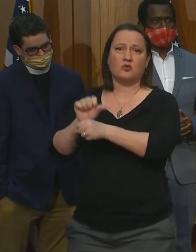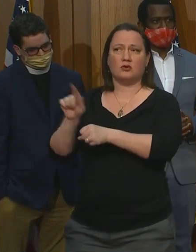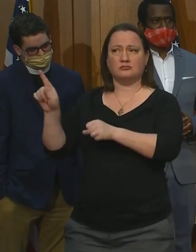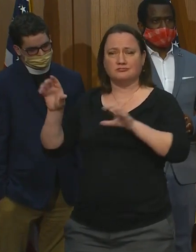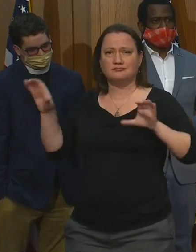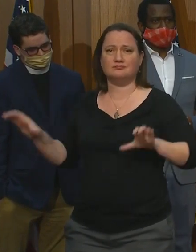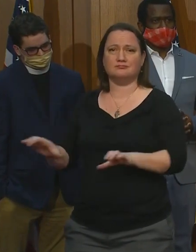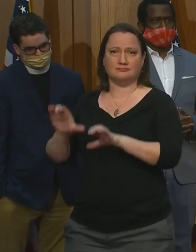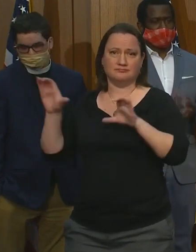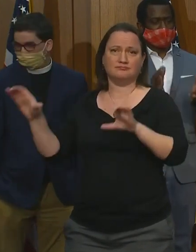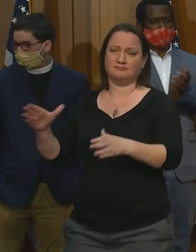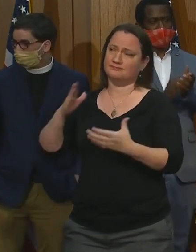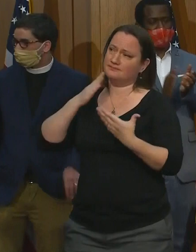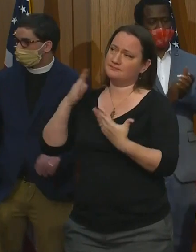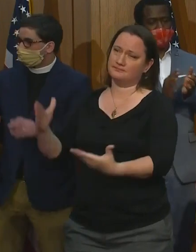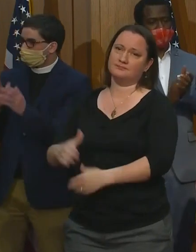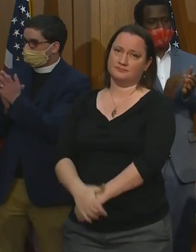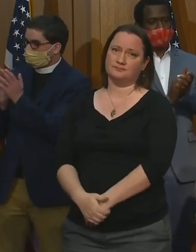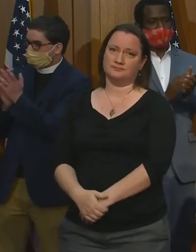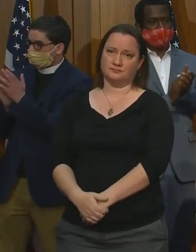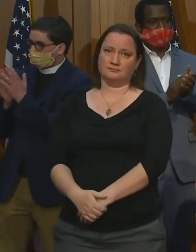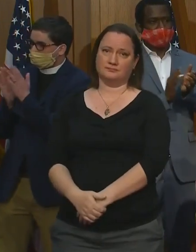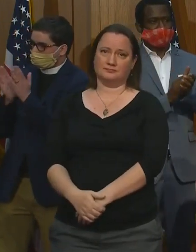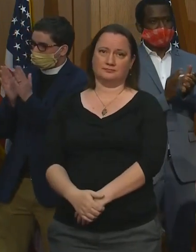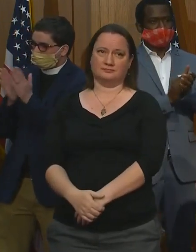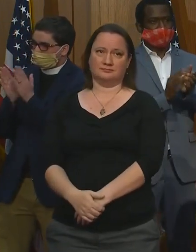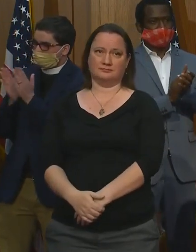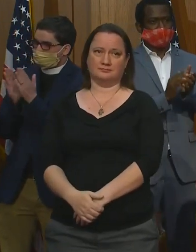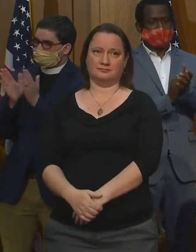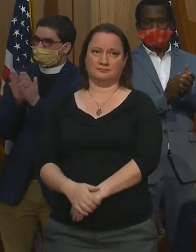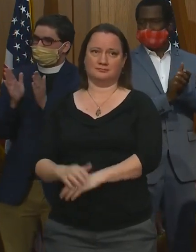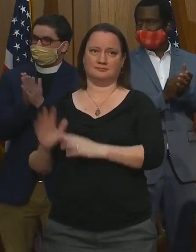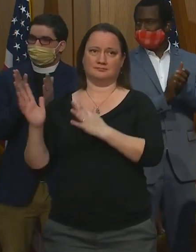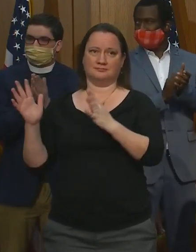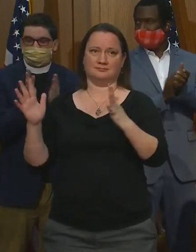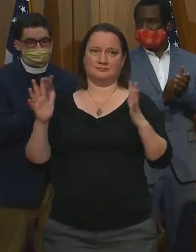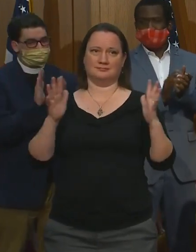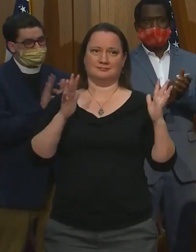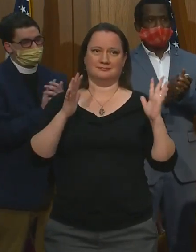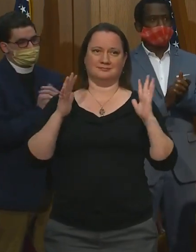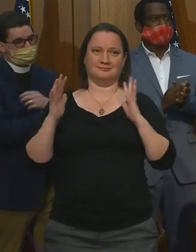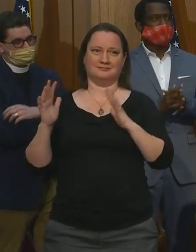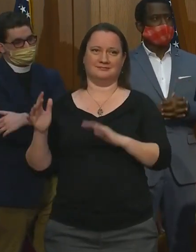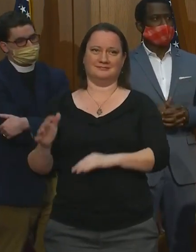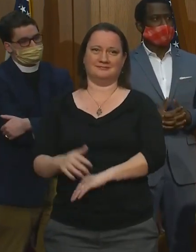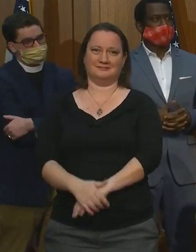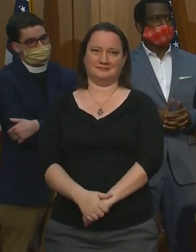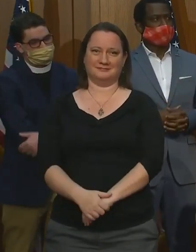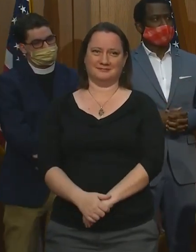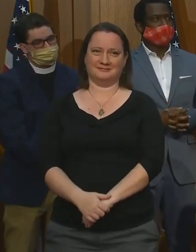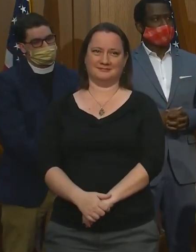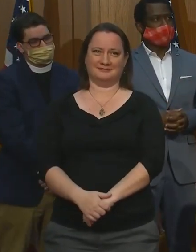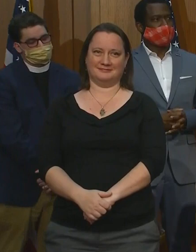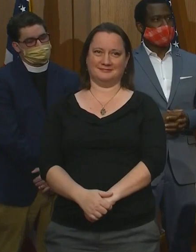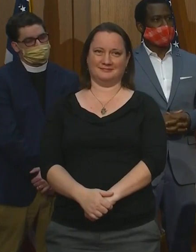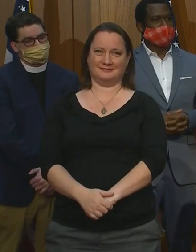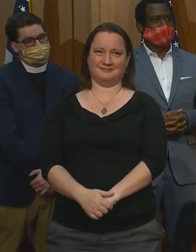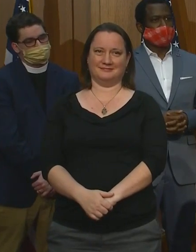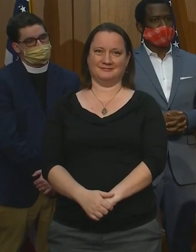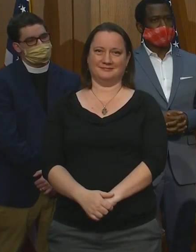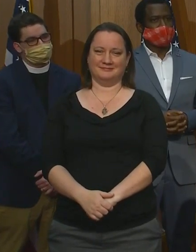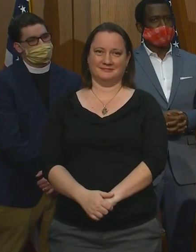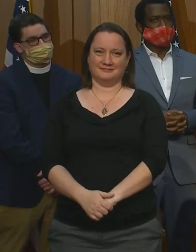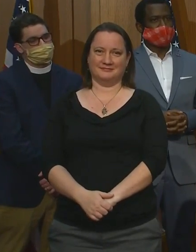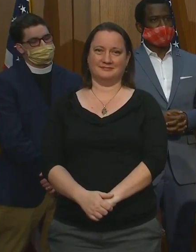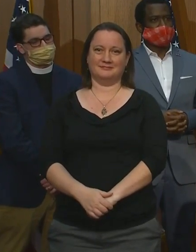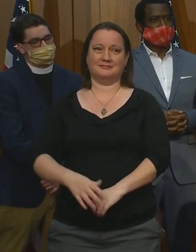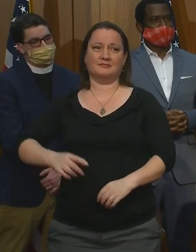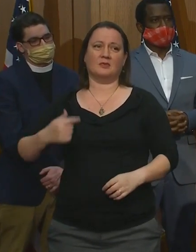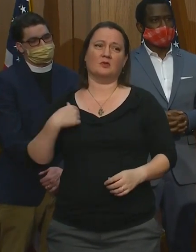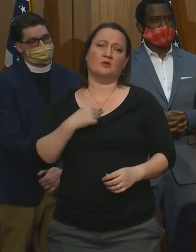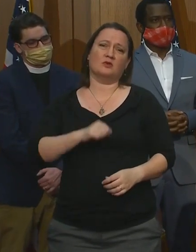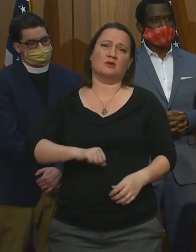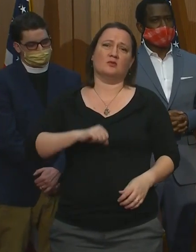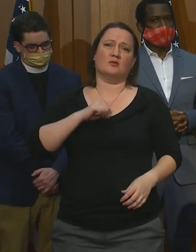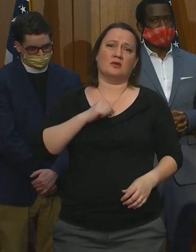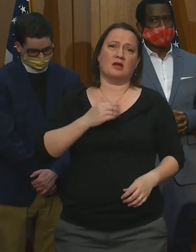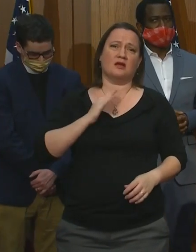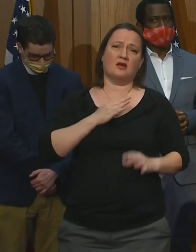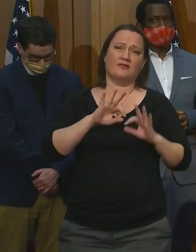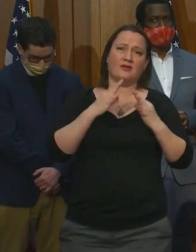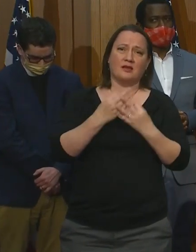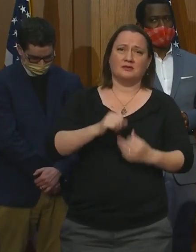YOUR STAFF FOR THE WORK THAT